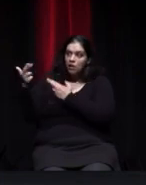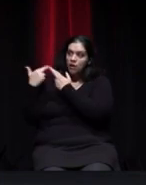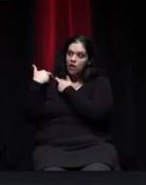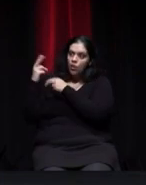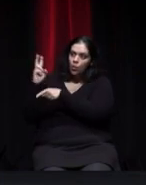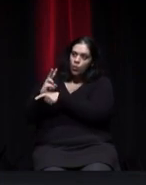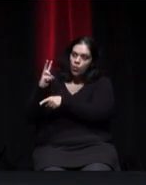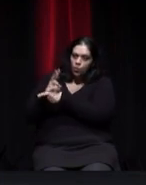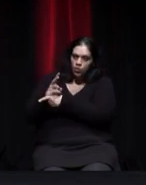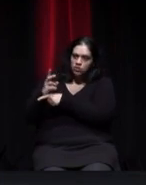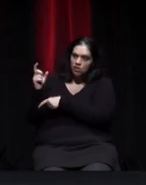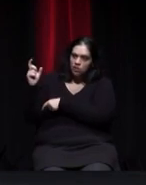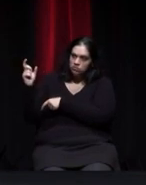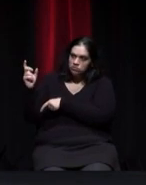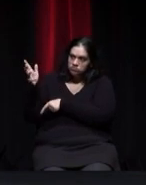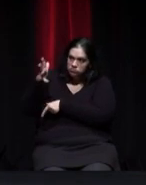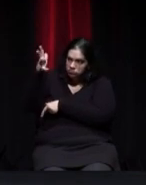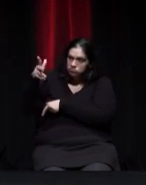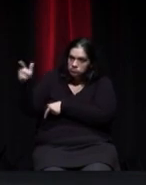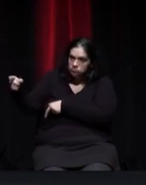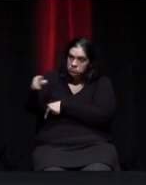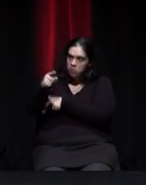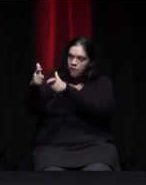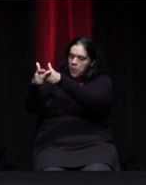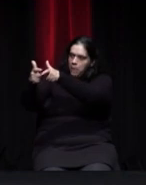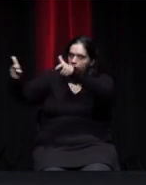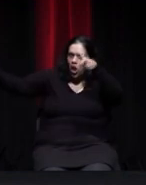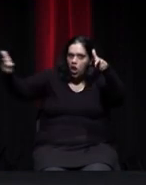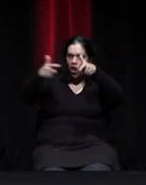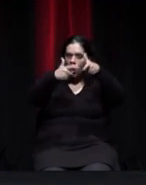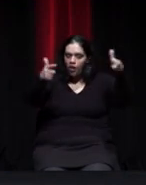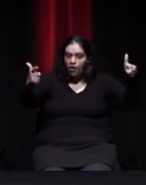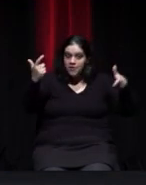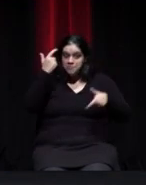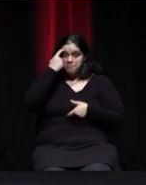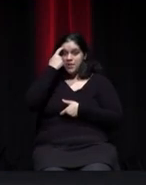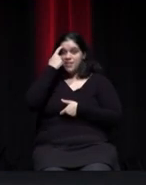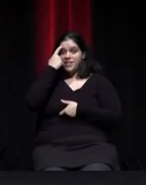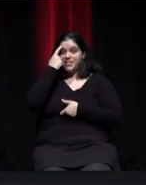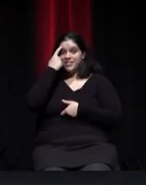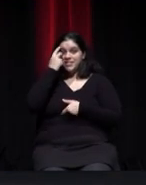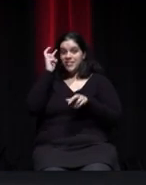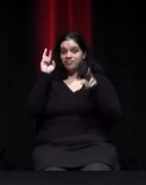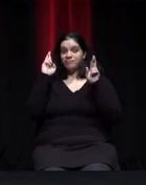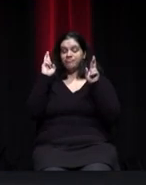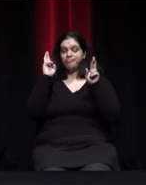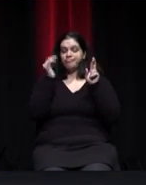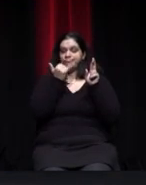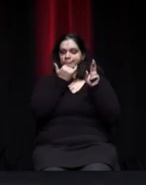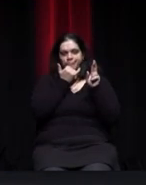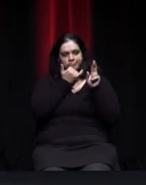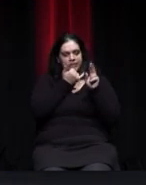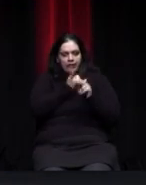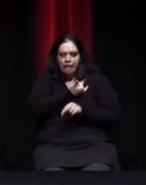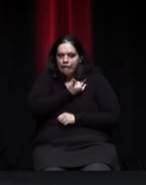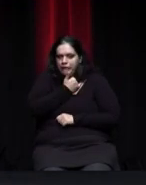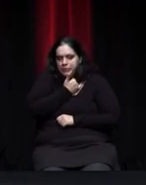this space, go through an expansion. Unfortunately, no one can tell exactly why,